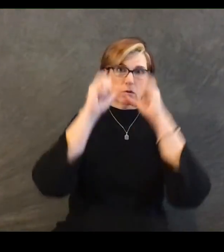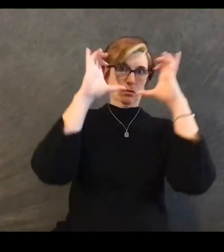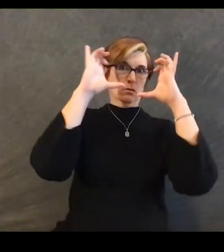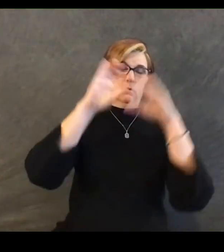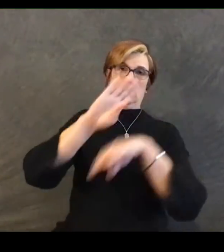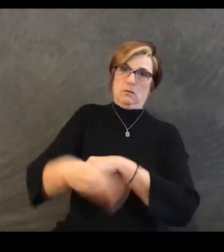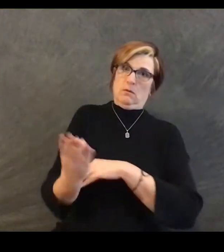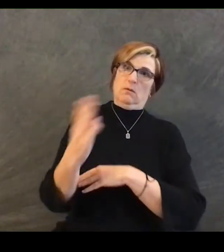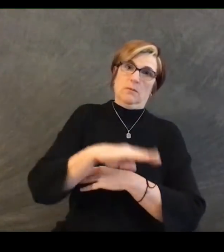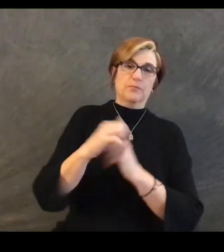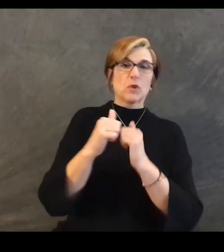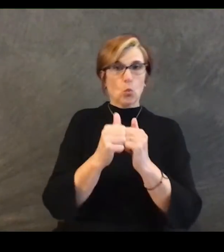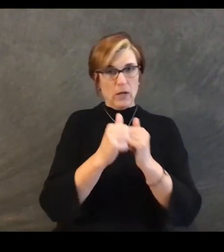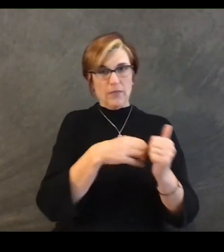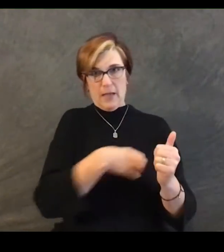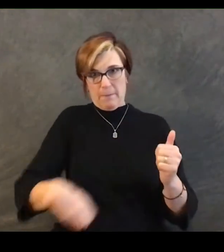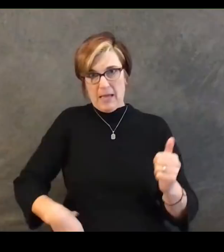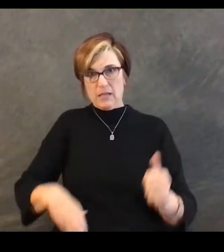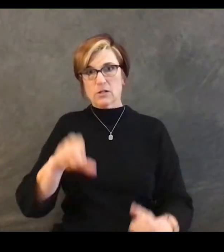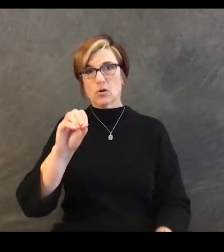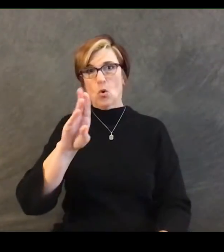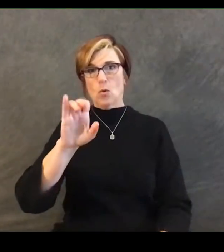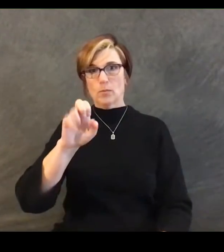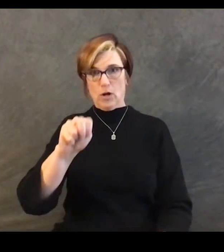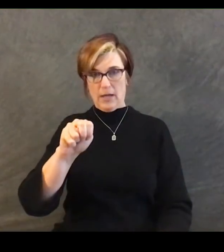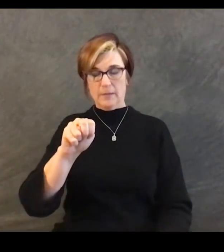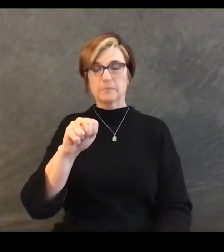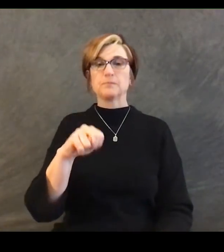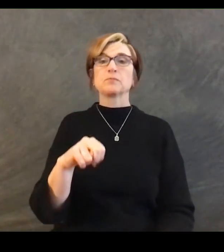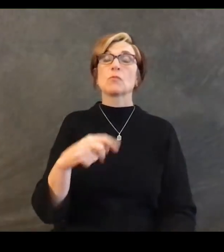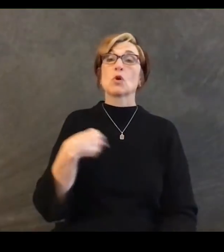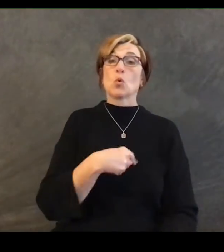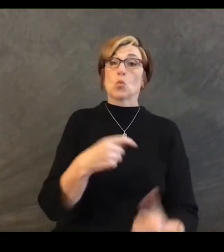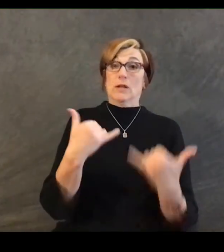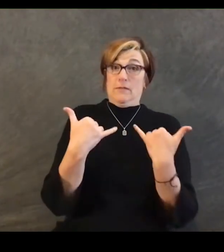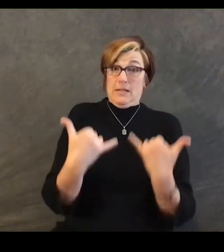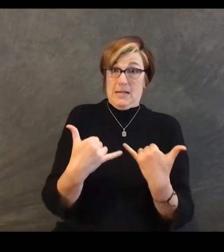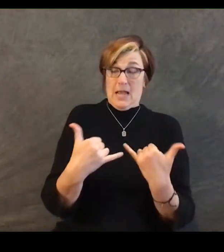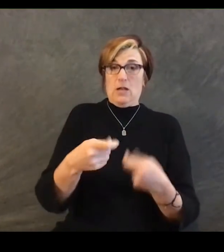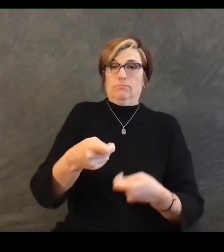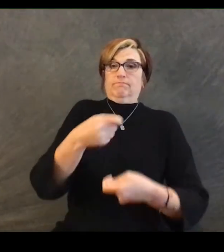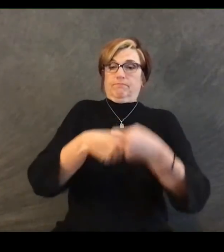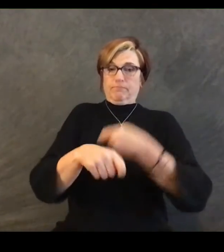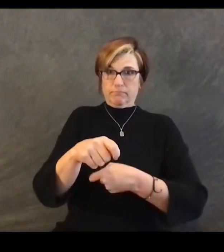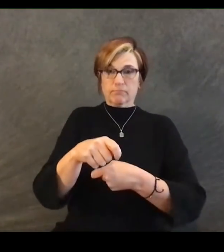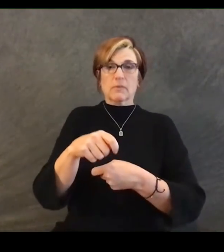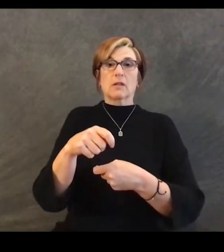January 29th we have successfully repatriated over 25,000 Americans from